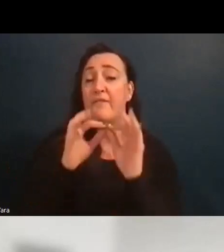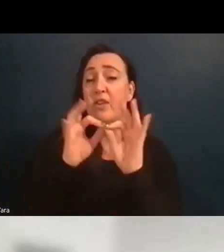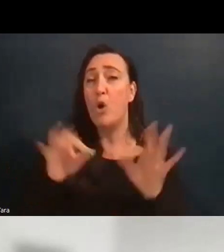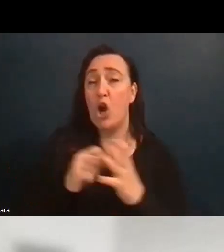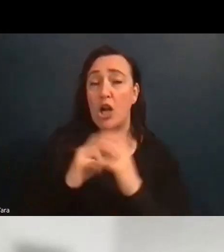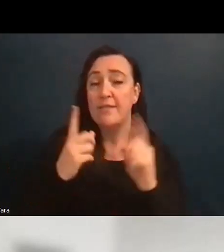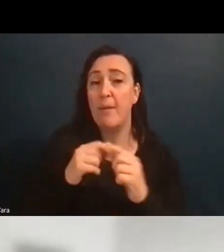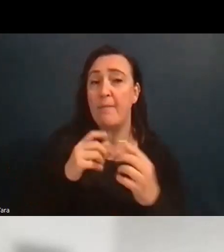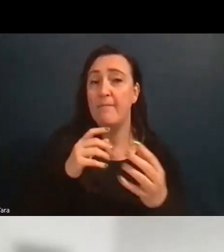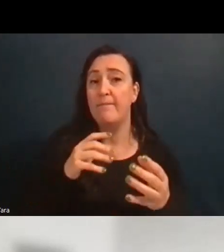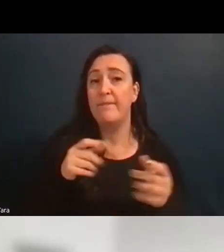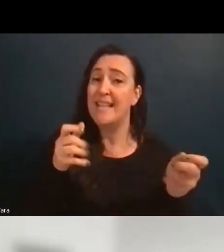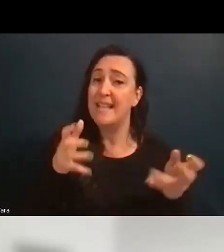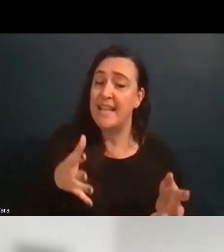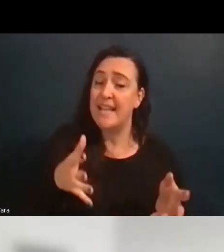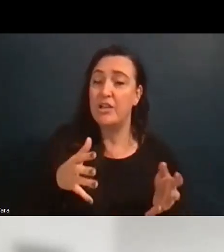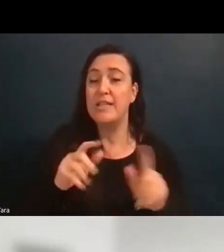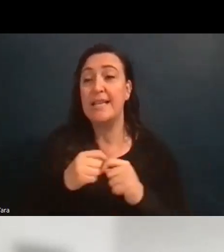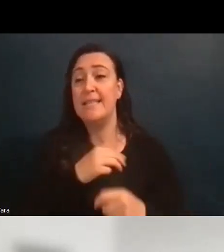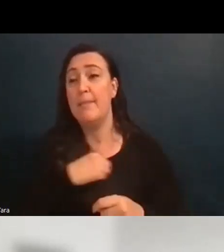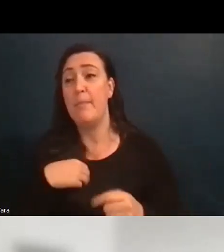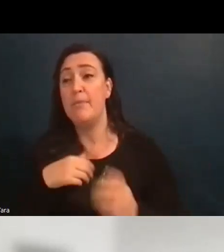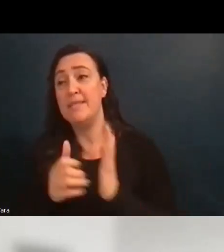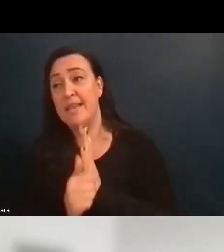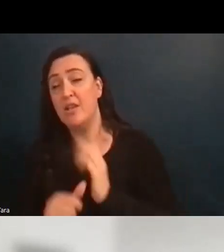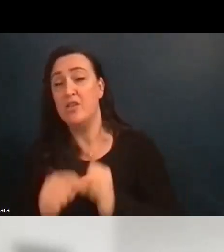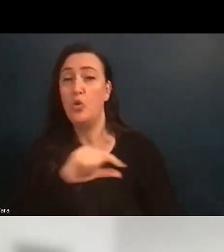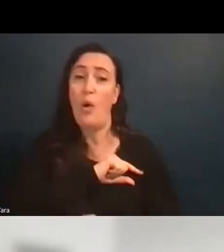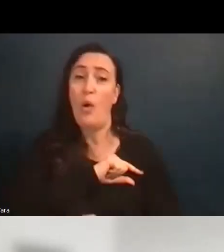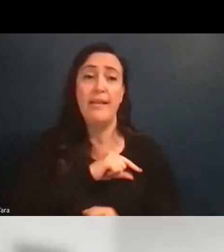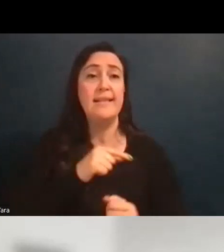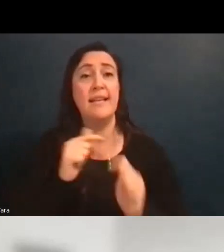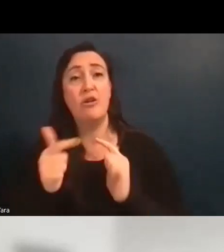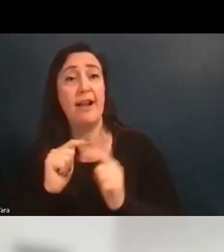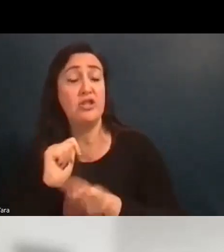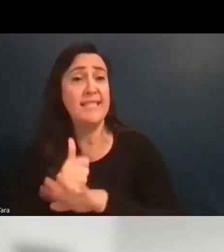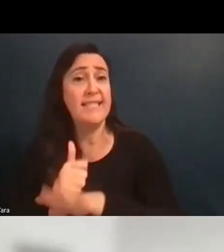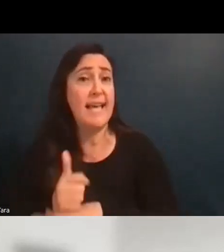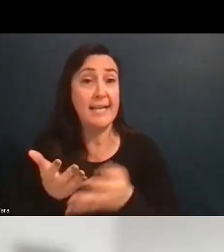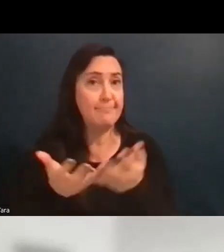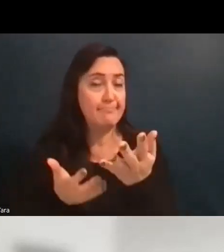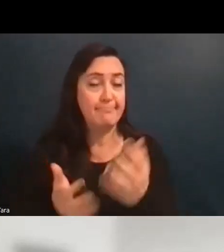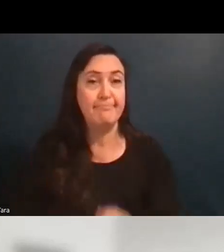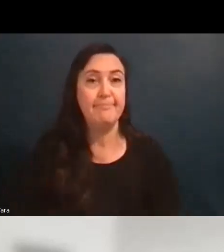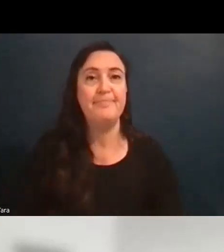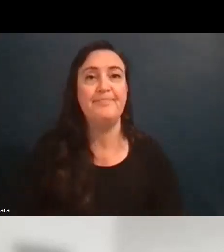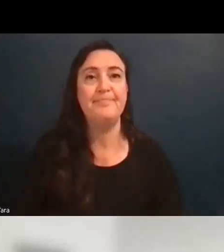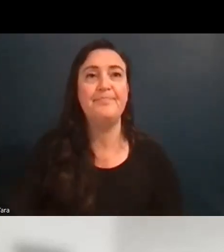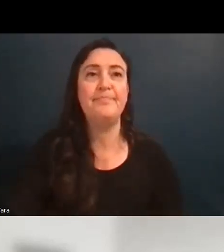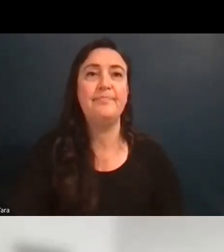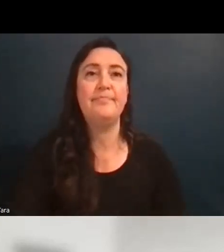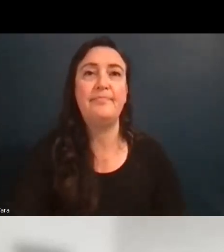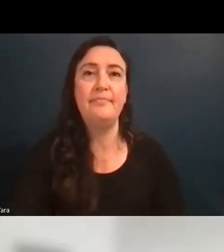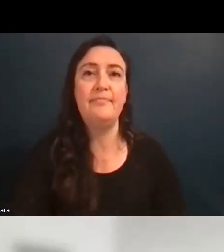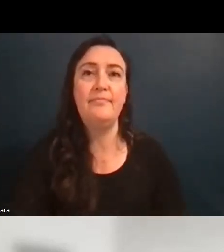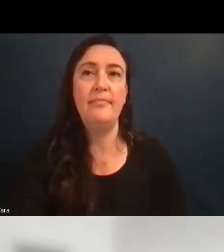interaction, setting, etcetera. Hailey, would you like to go first?